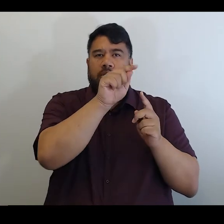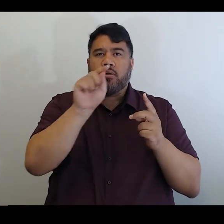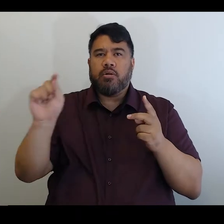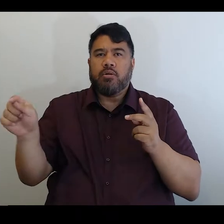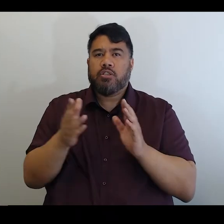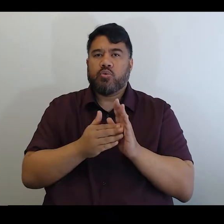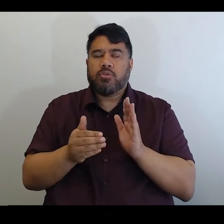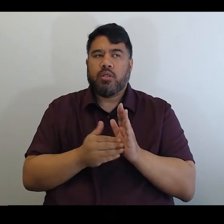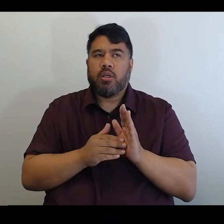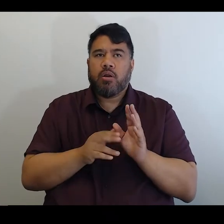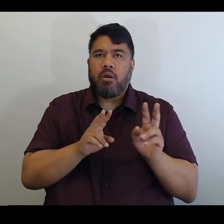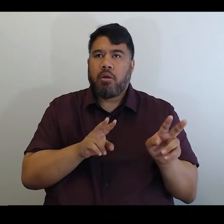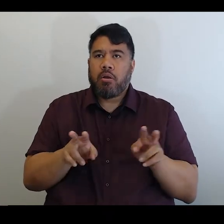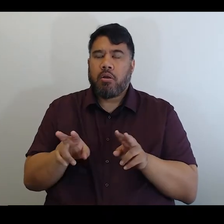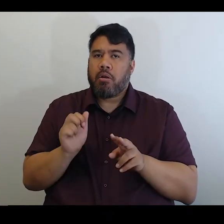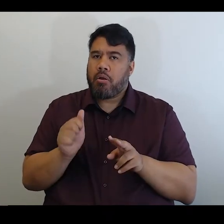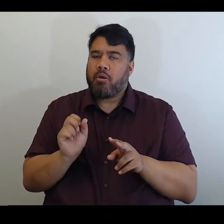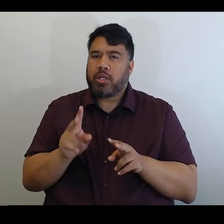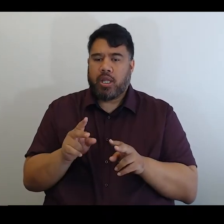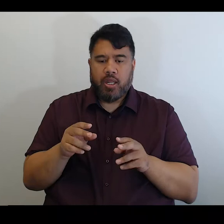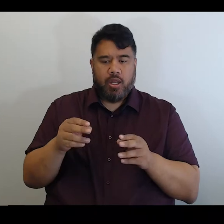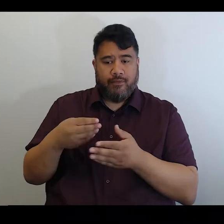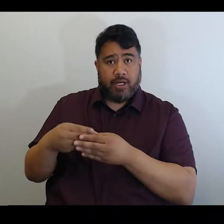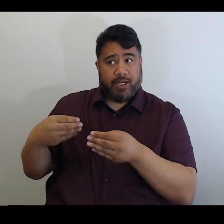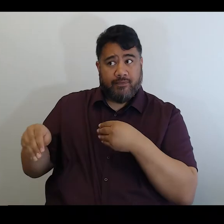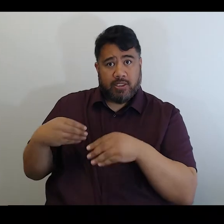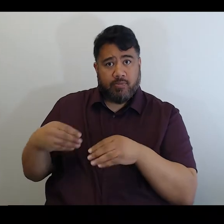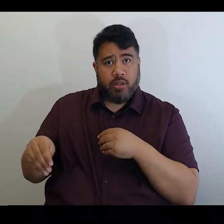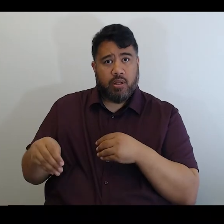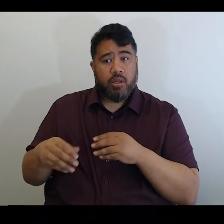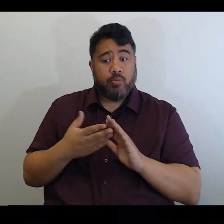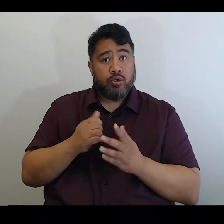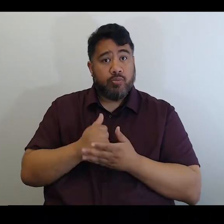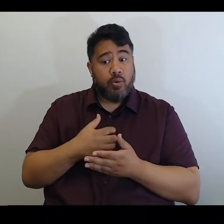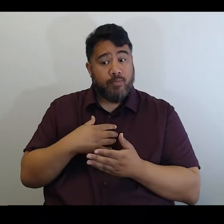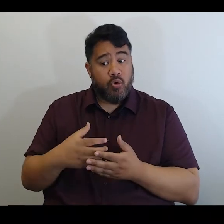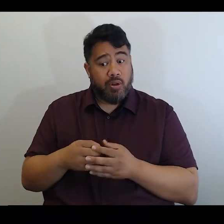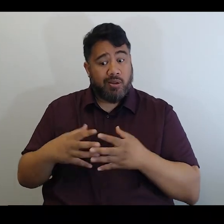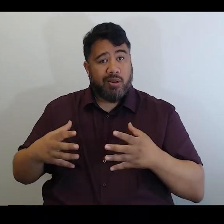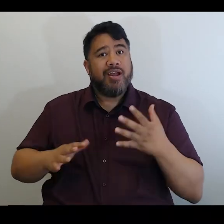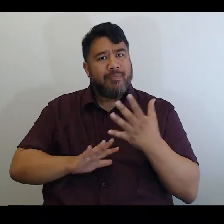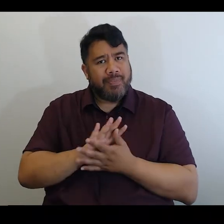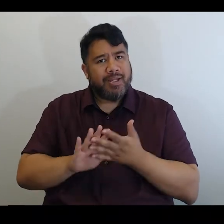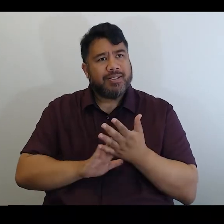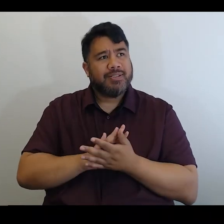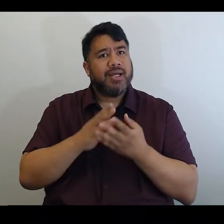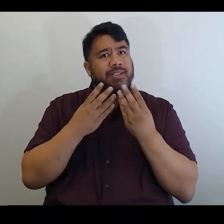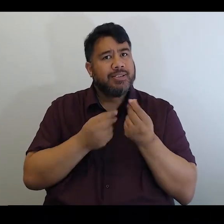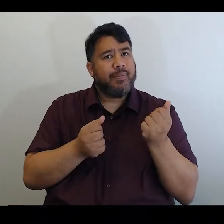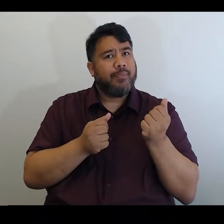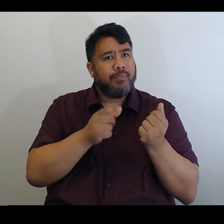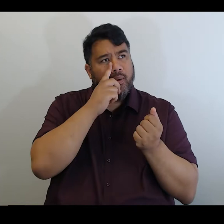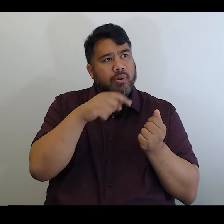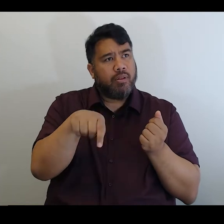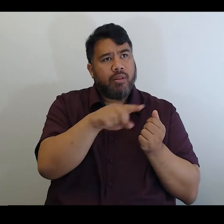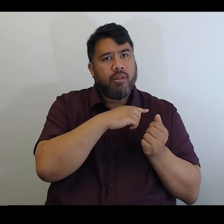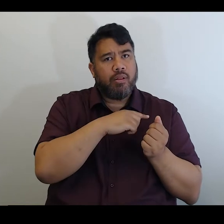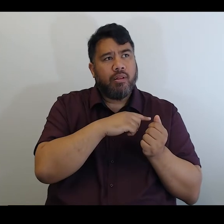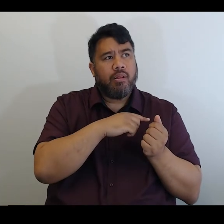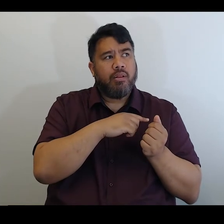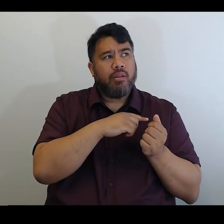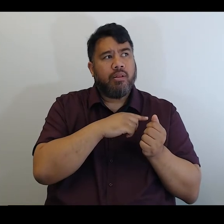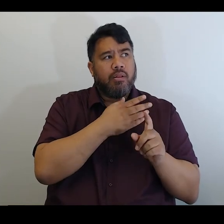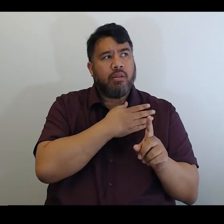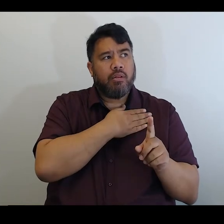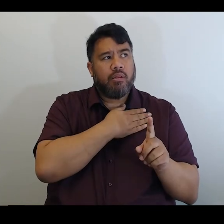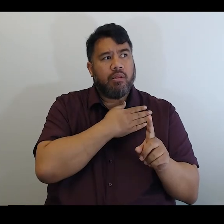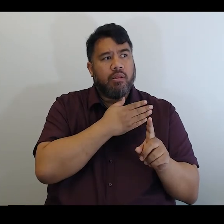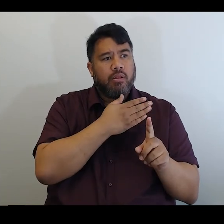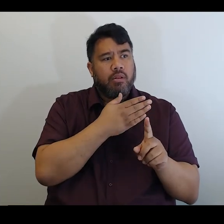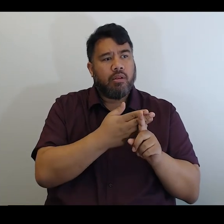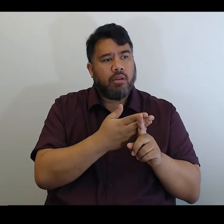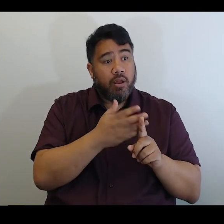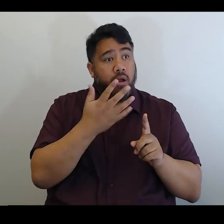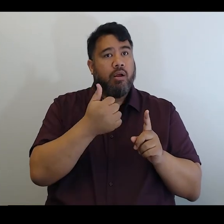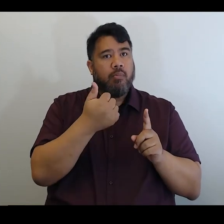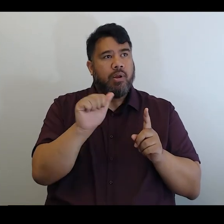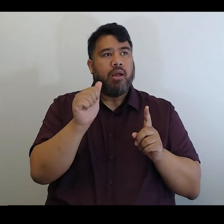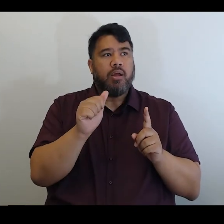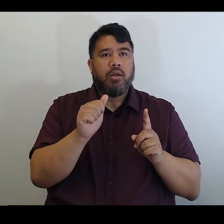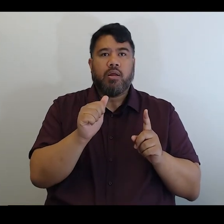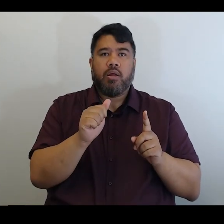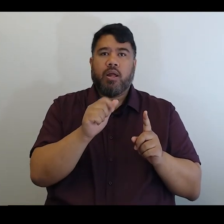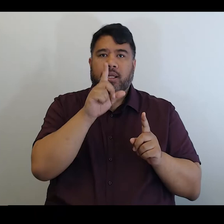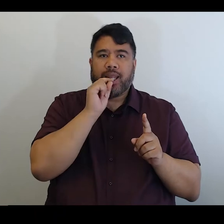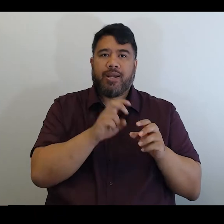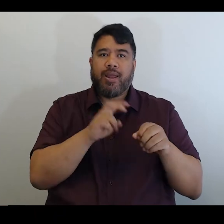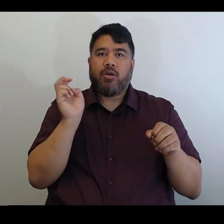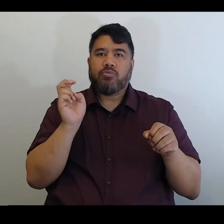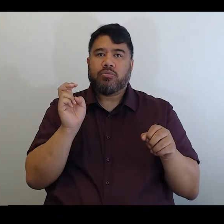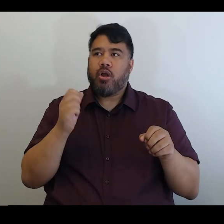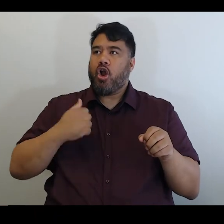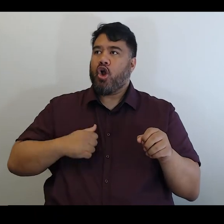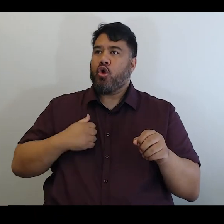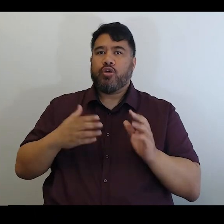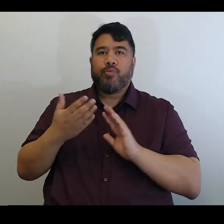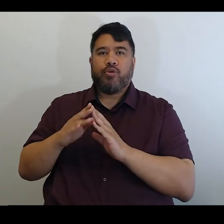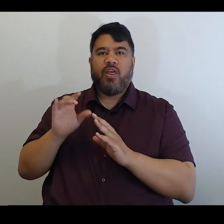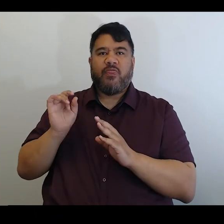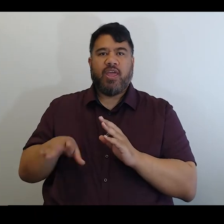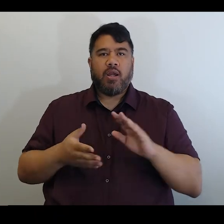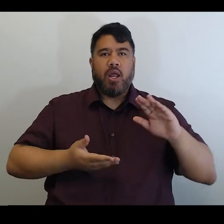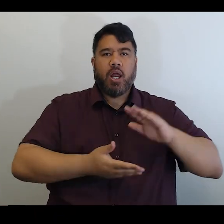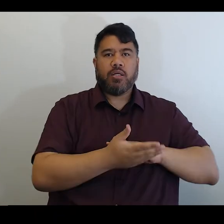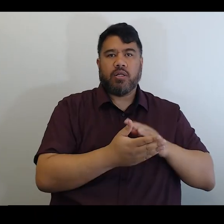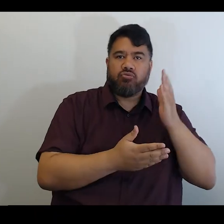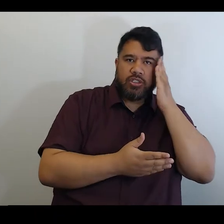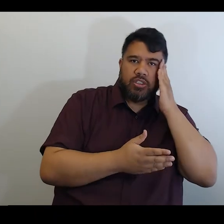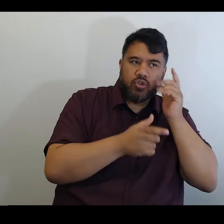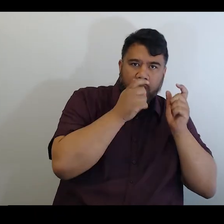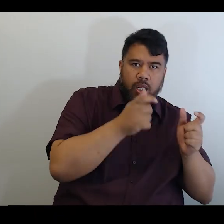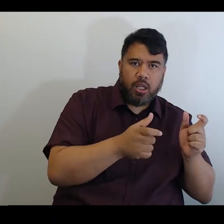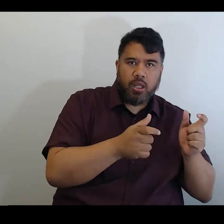and with more flexible funding arrangements, that that has meant that some people who may have otherwise been in receipt of residential care are now living in community and better thriving in community.